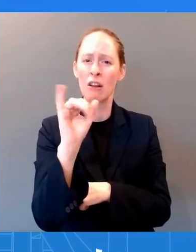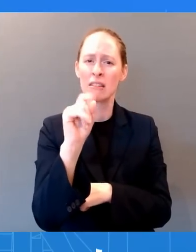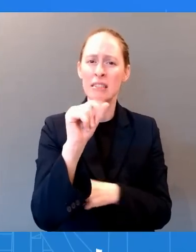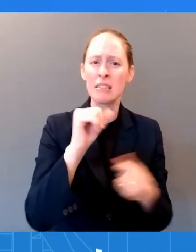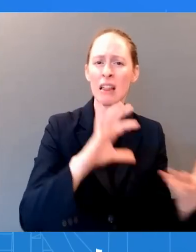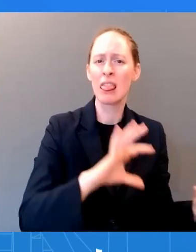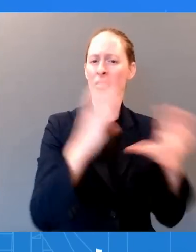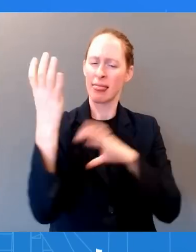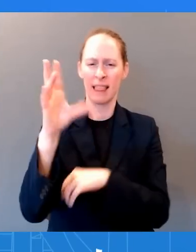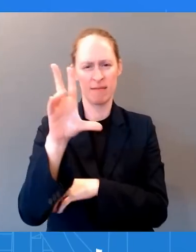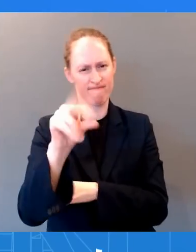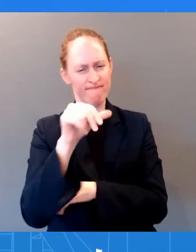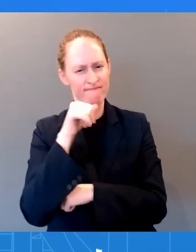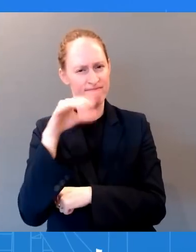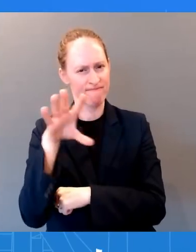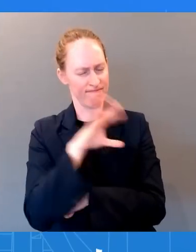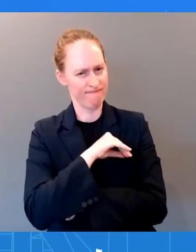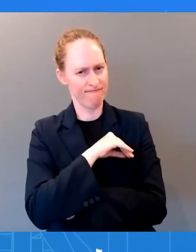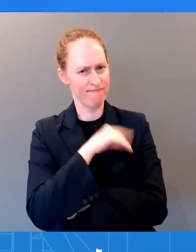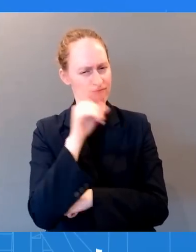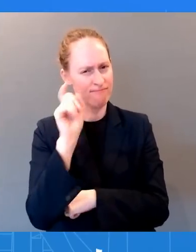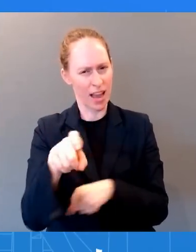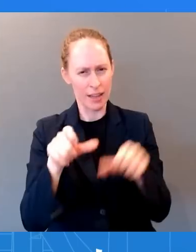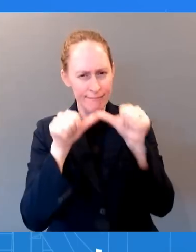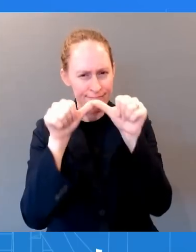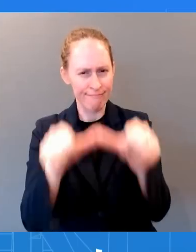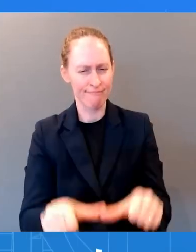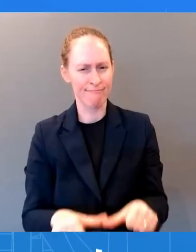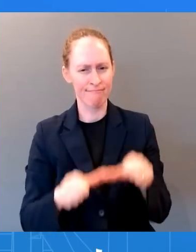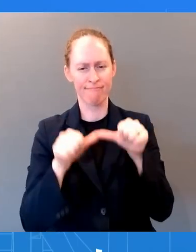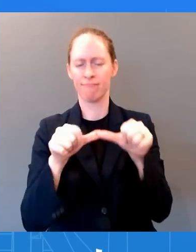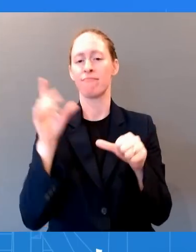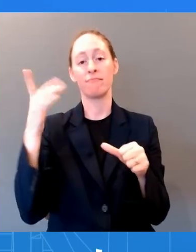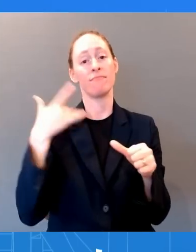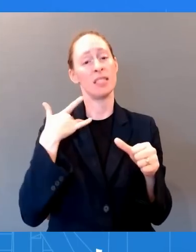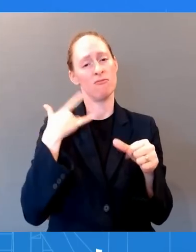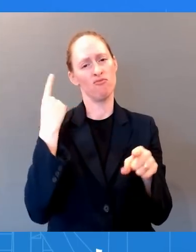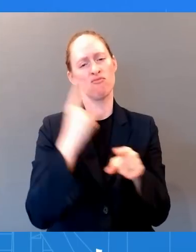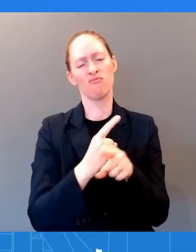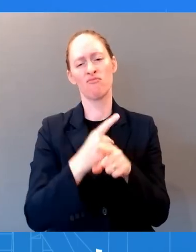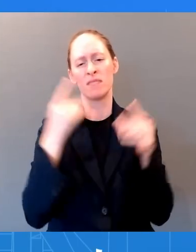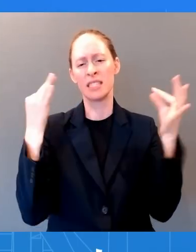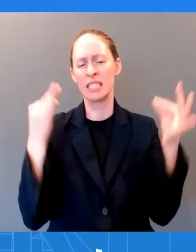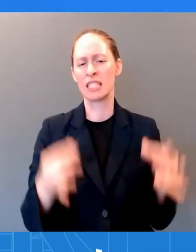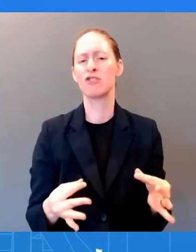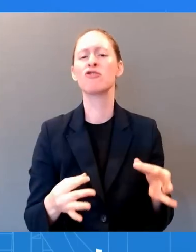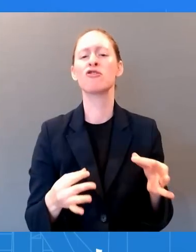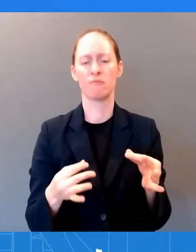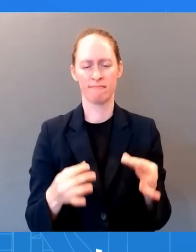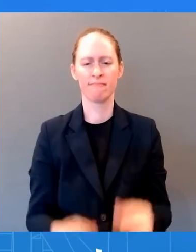than this President -- about our troops than this President and their families. And this President -- and he and the First Lady